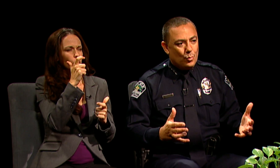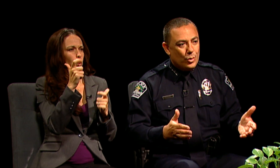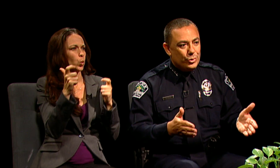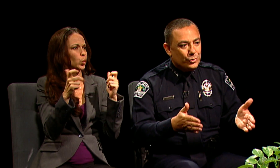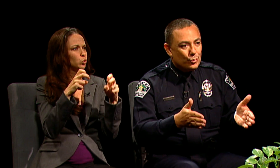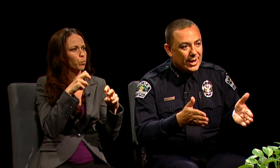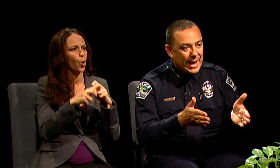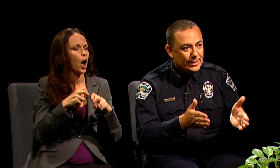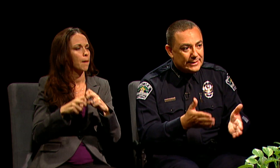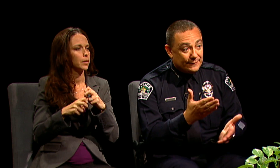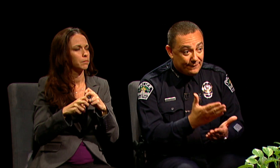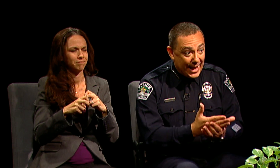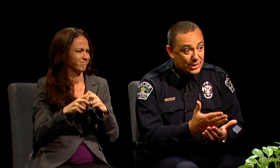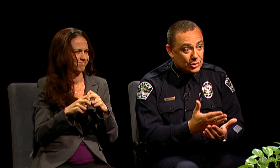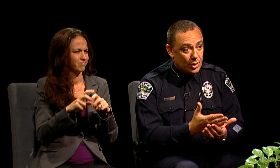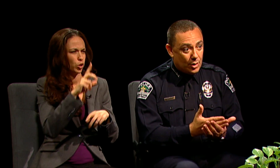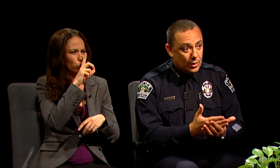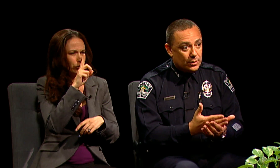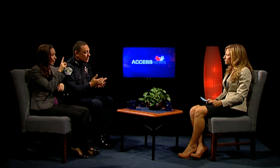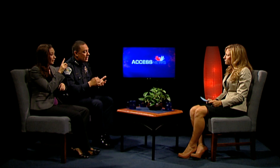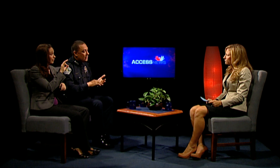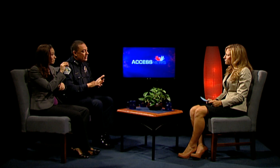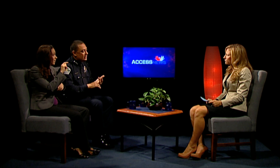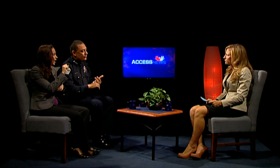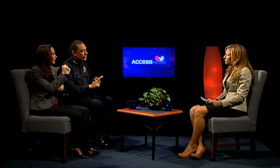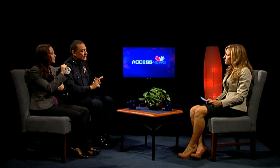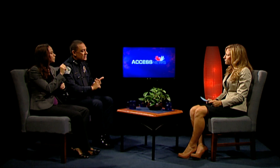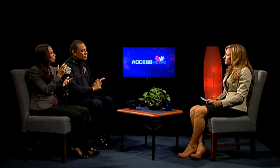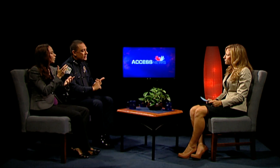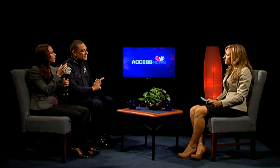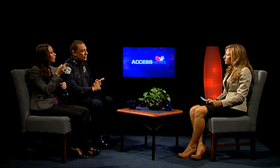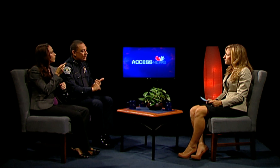WHEN THE REALITY, THE FACTS ARE THAT THIS POLICE DEPARTMENT